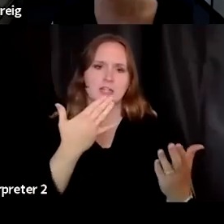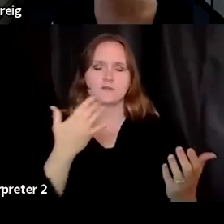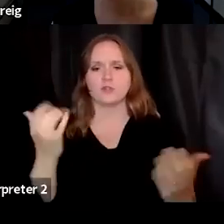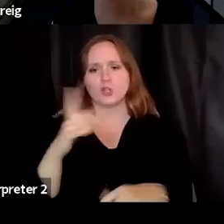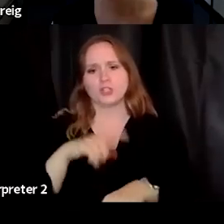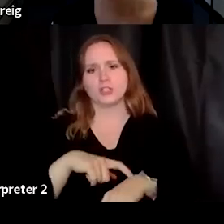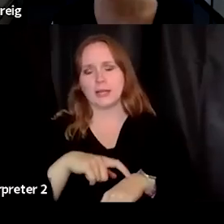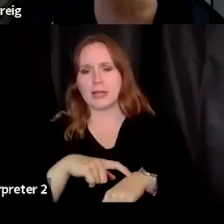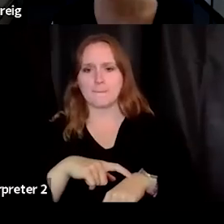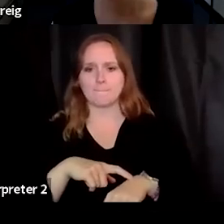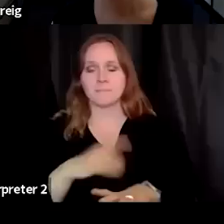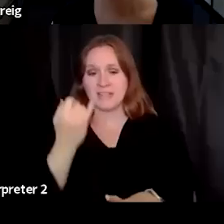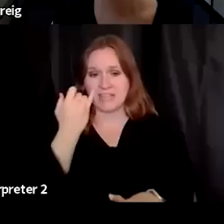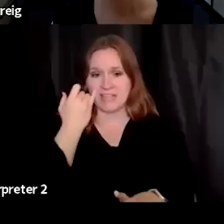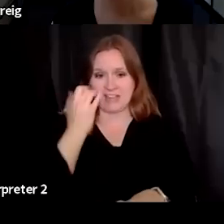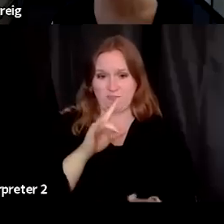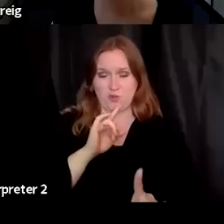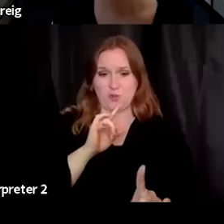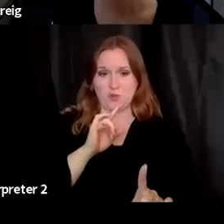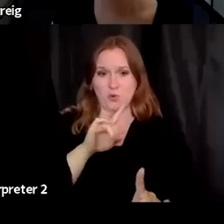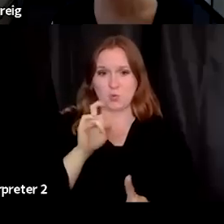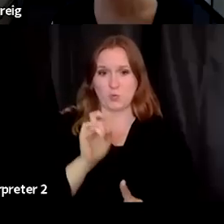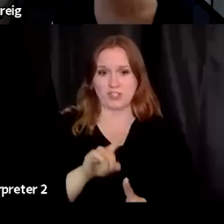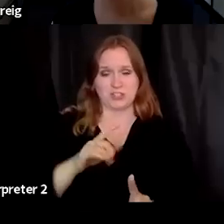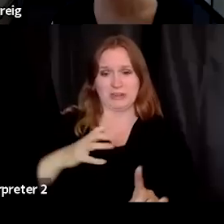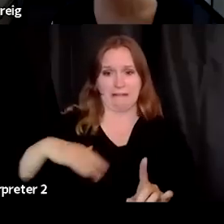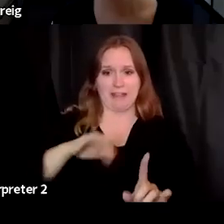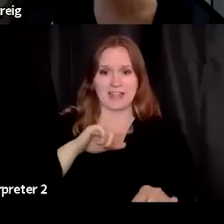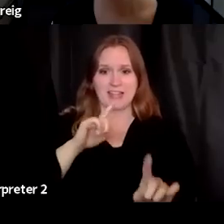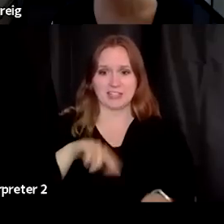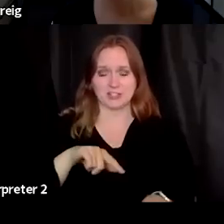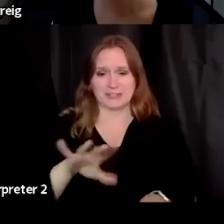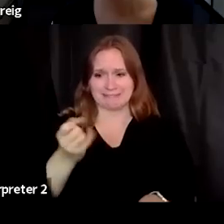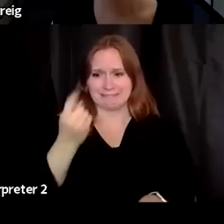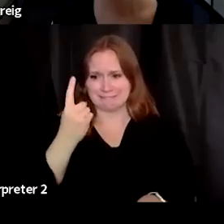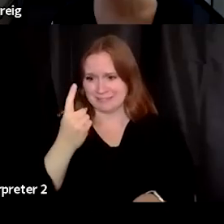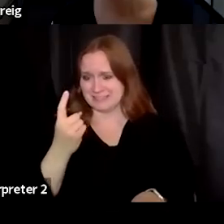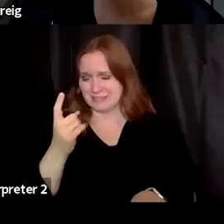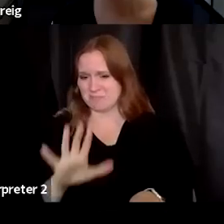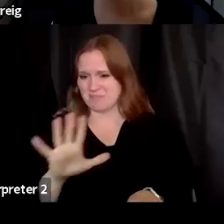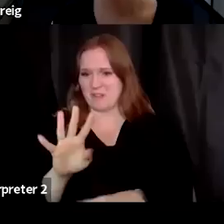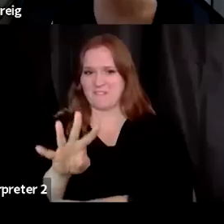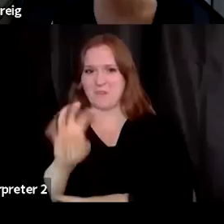If we didn't get to your question, we received like almost 400 questions during this webinar.